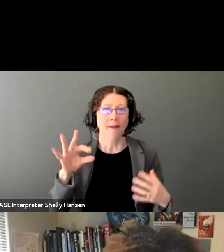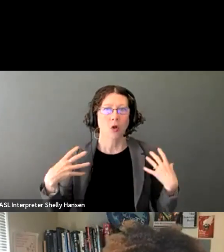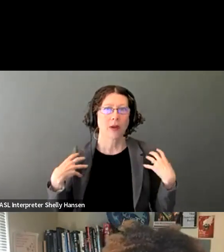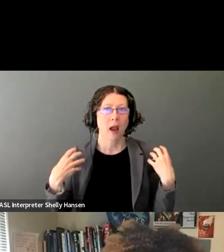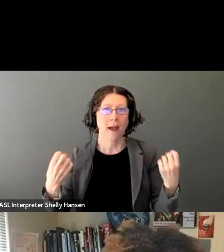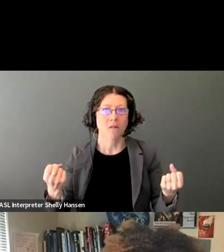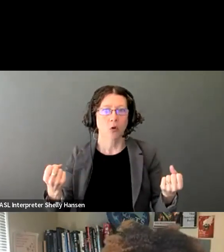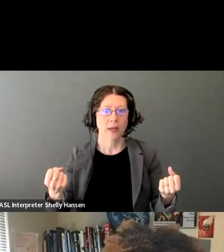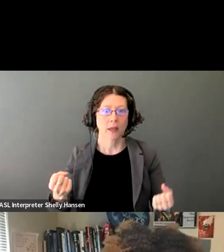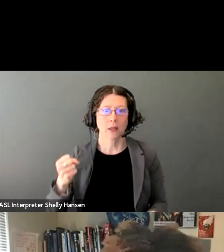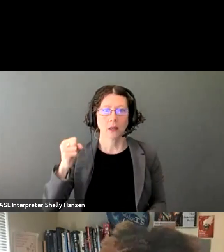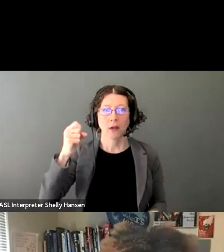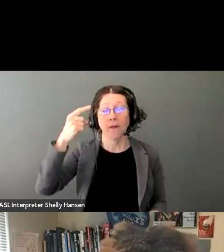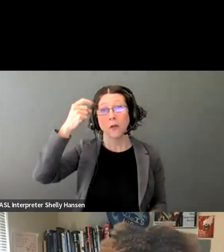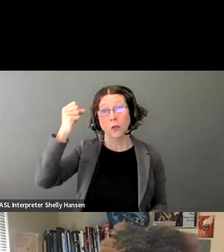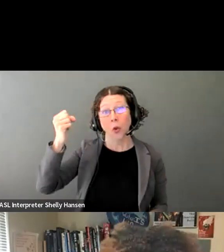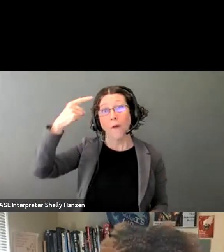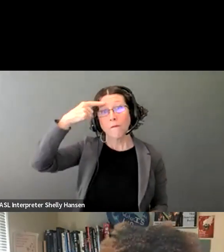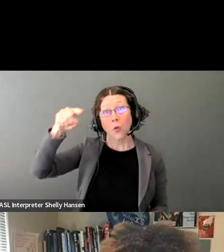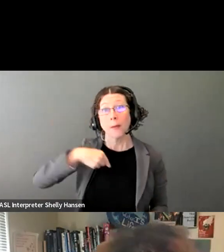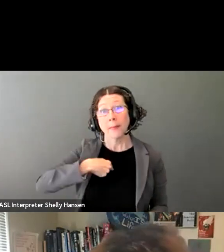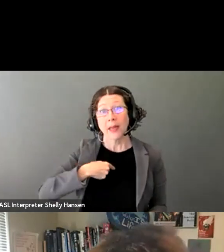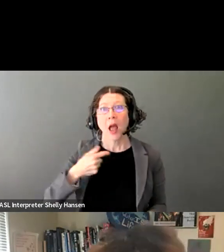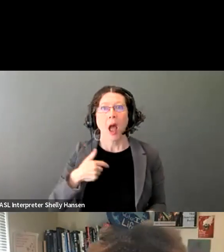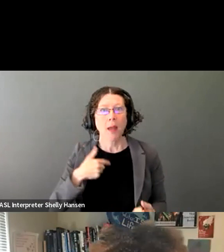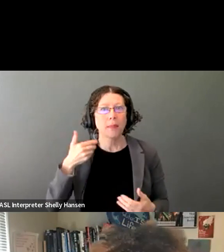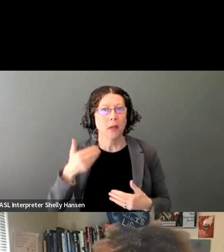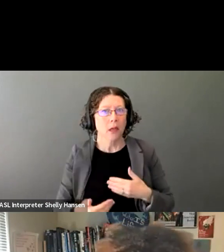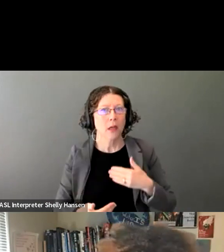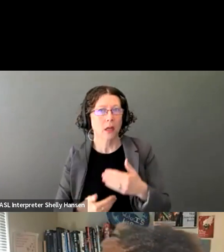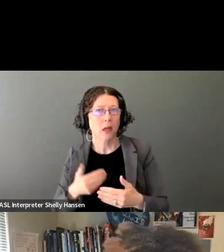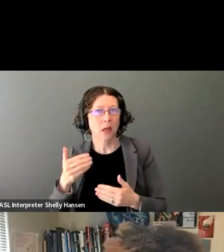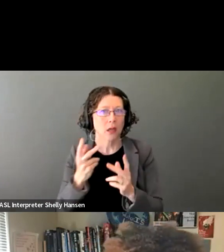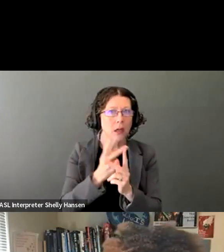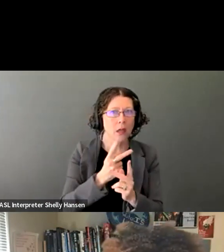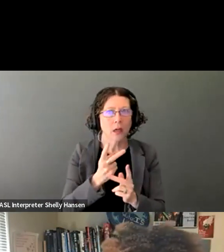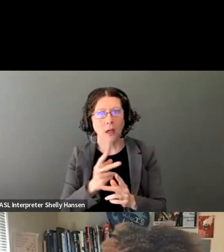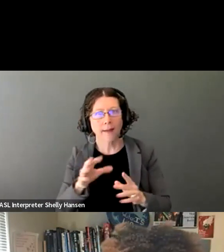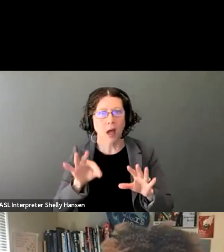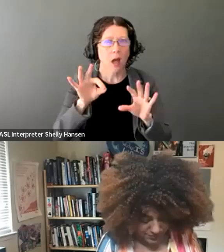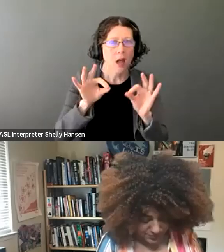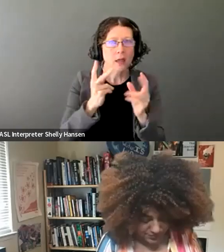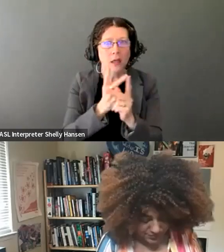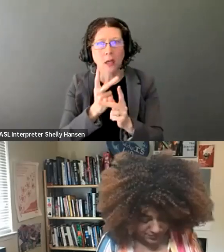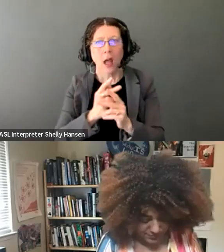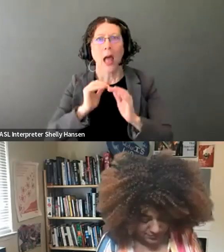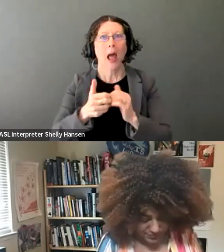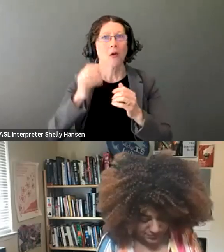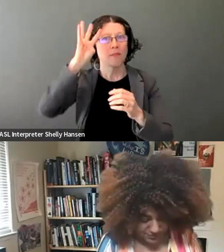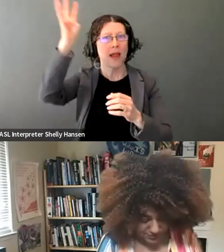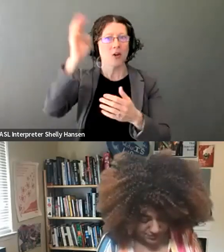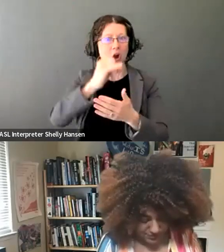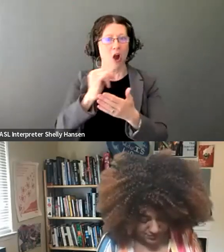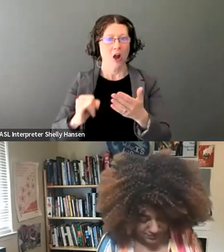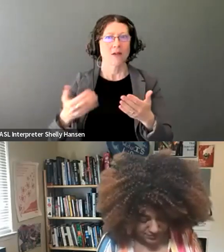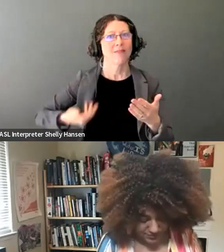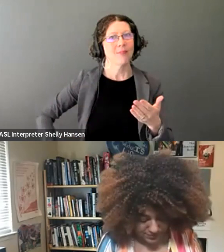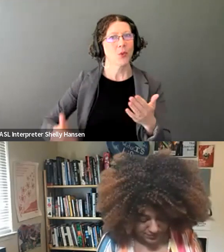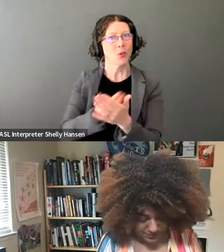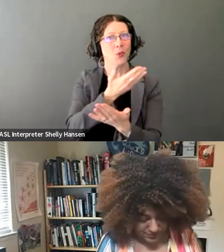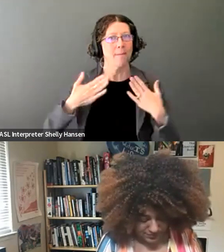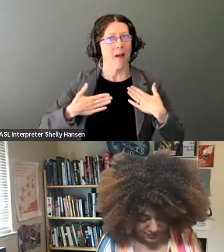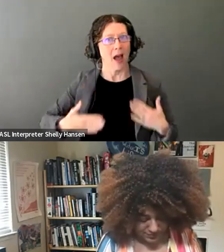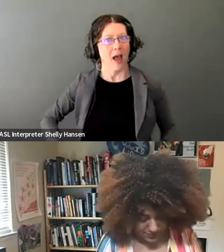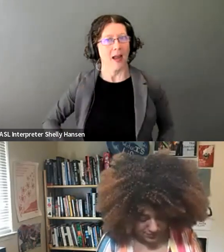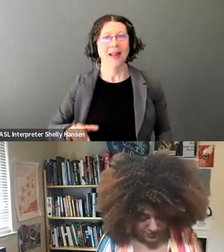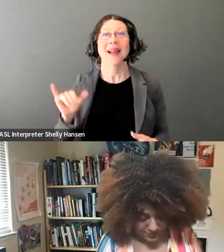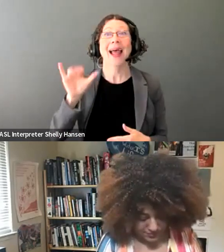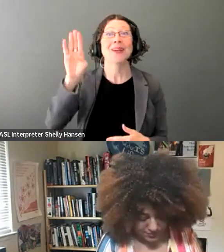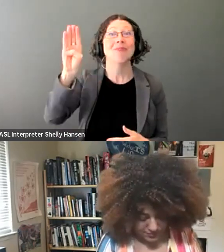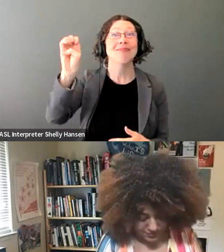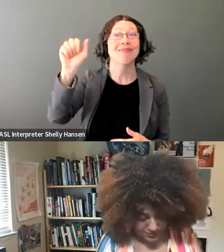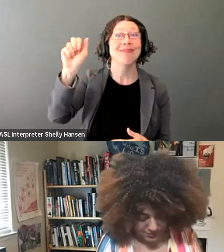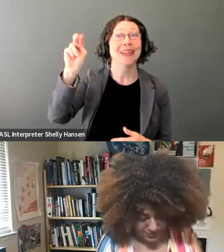So for me, I am finding how to make art in this new body kind of like what Bean was saying,